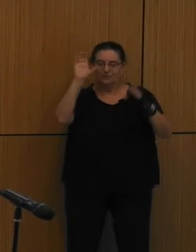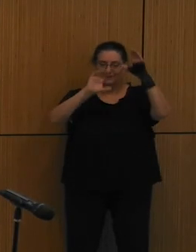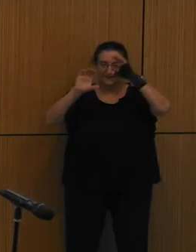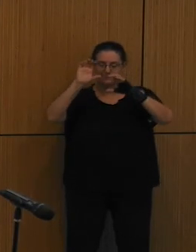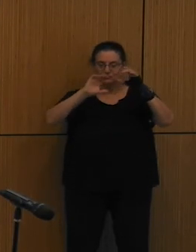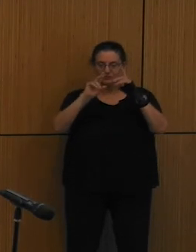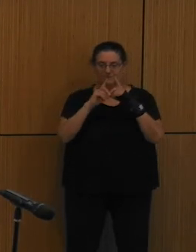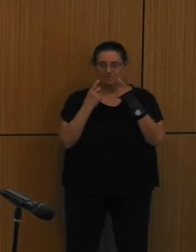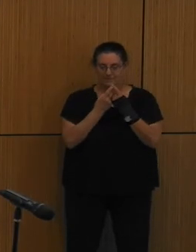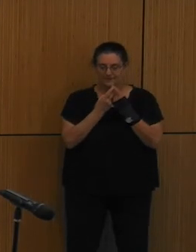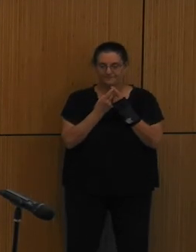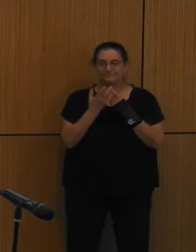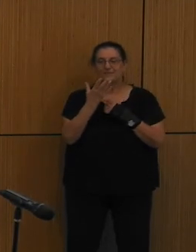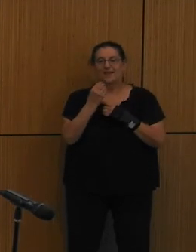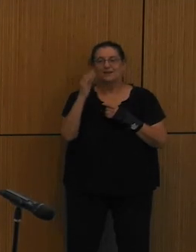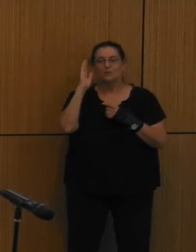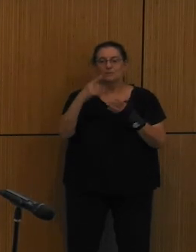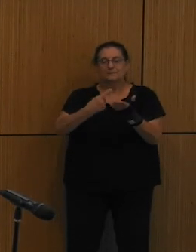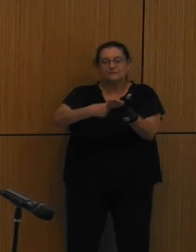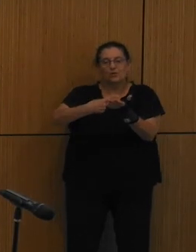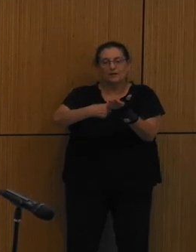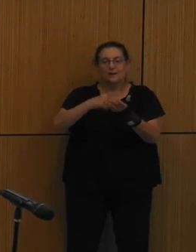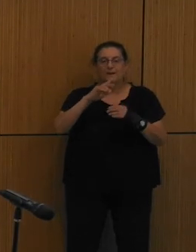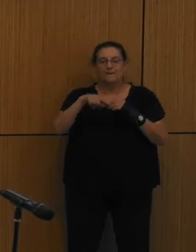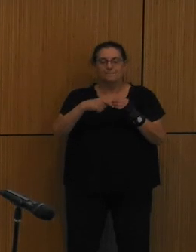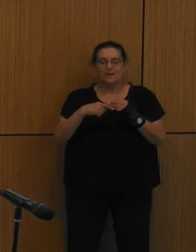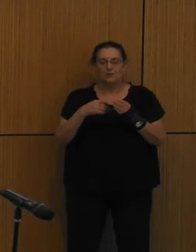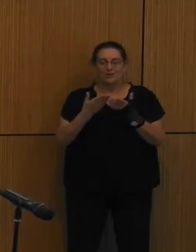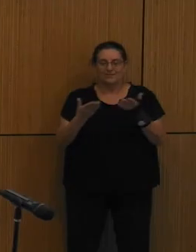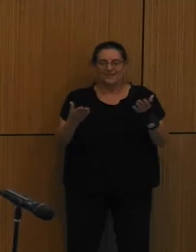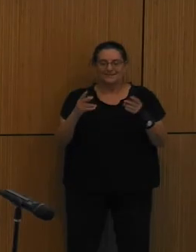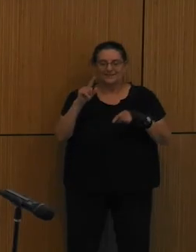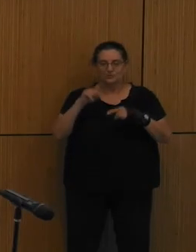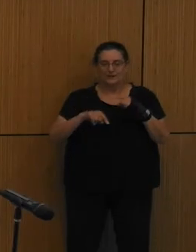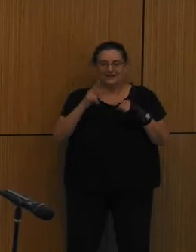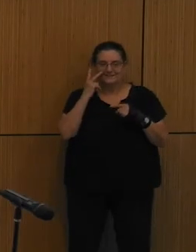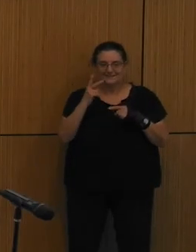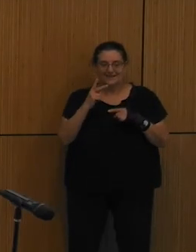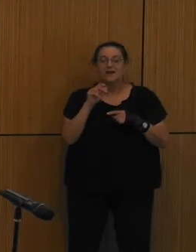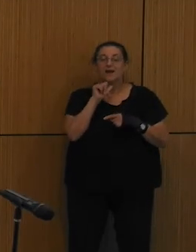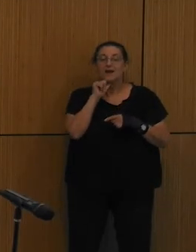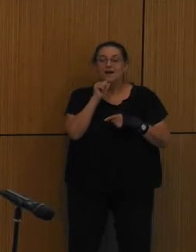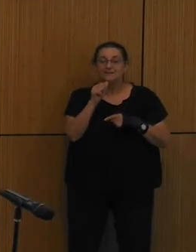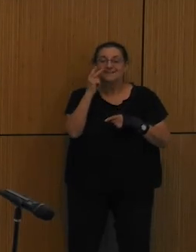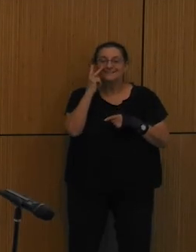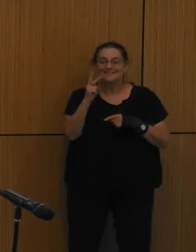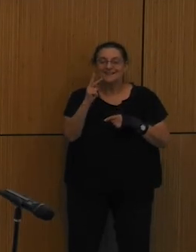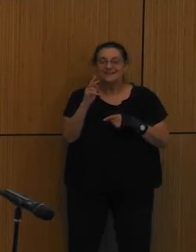And he will be talking about seeing previously unseen contaminants via high resolution mass spectrometry.